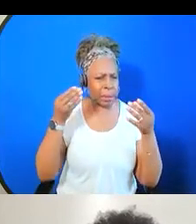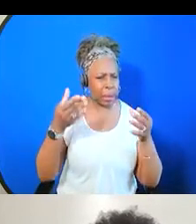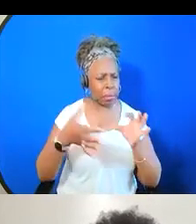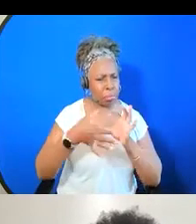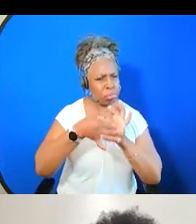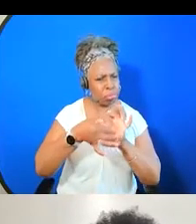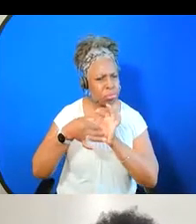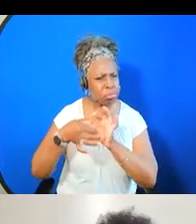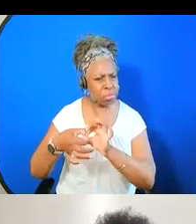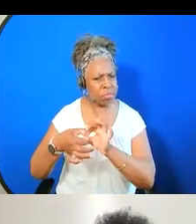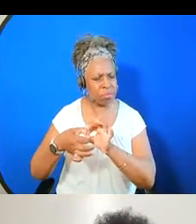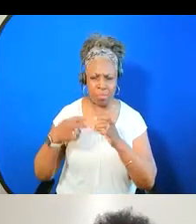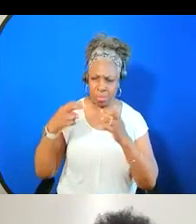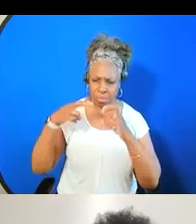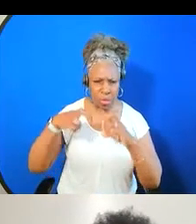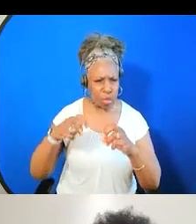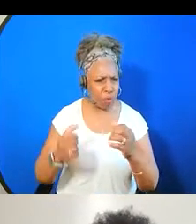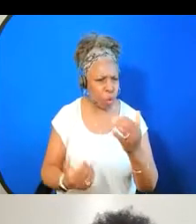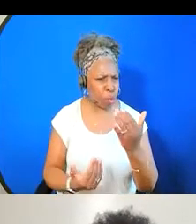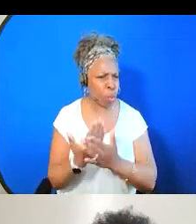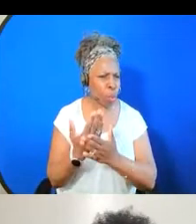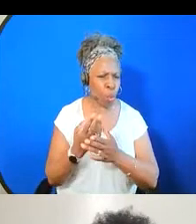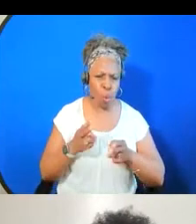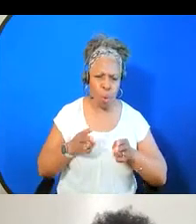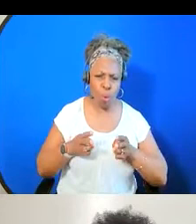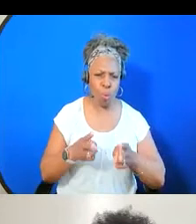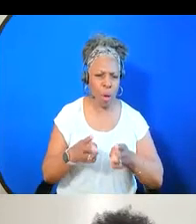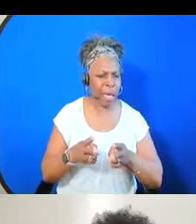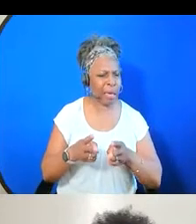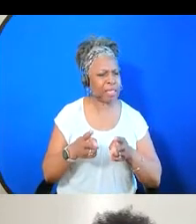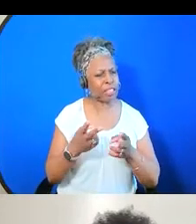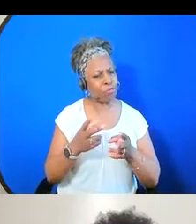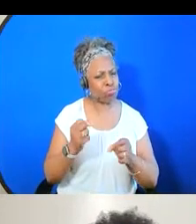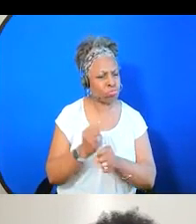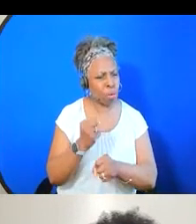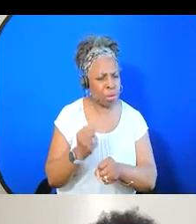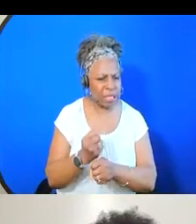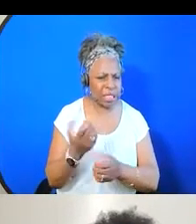searching for new forms of connectivity that are determined and or defined